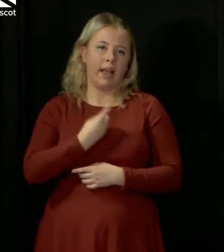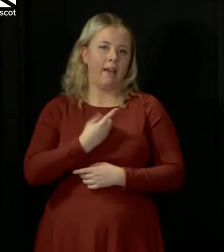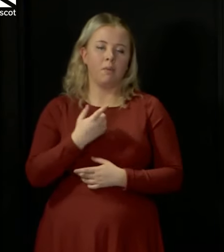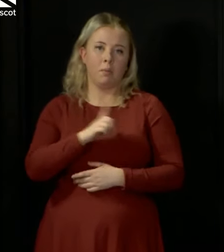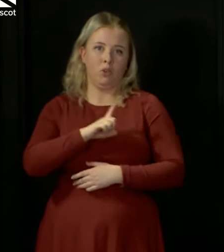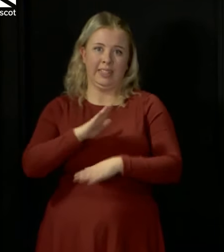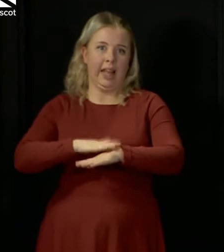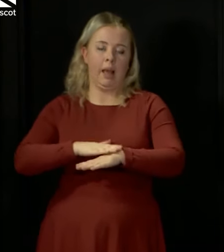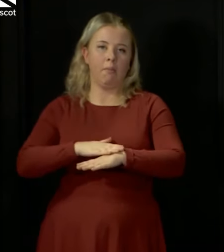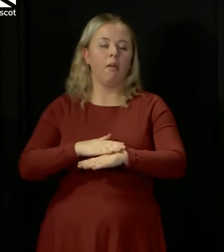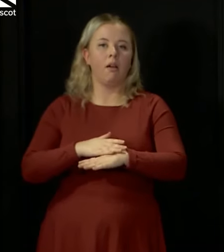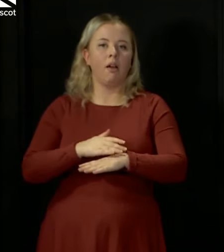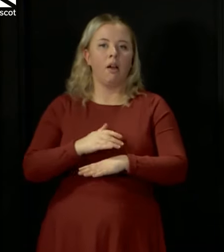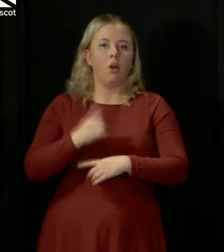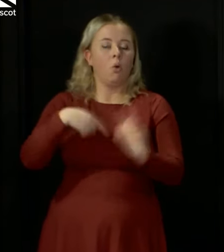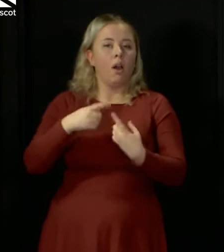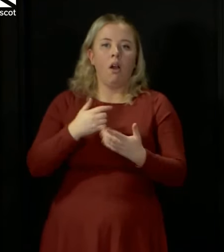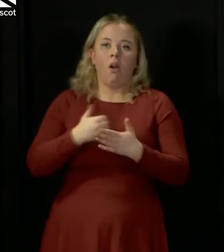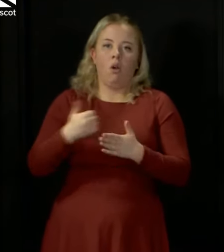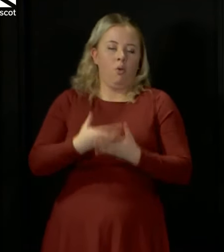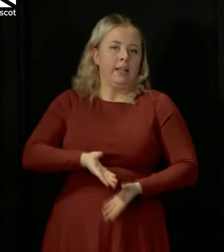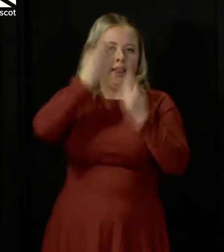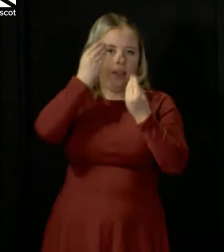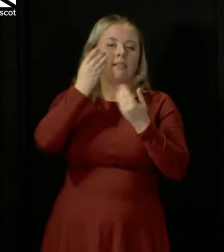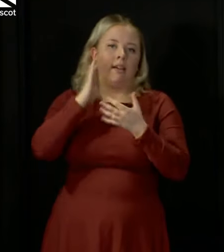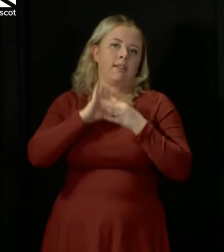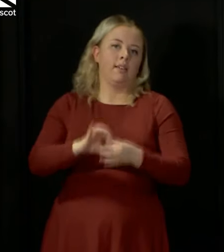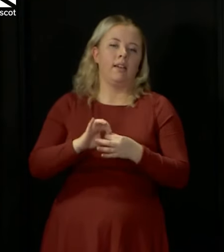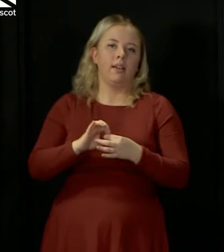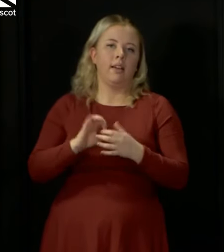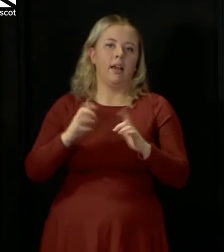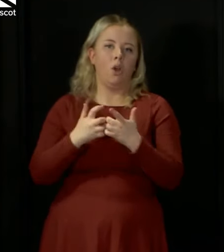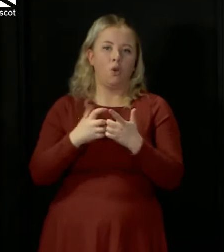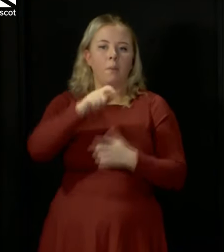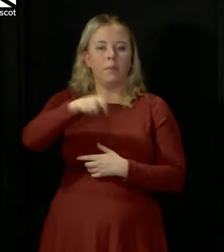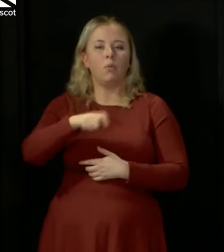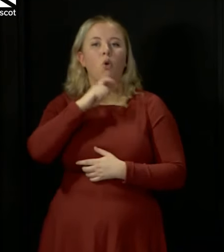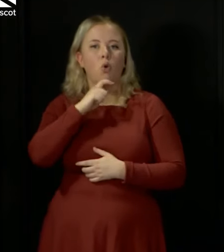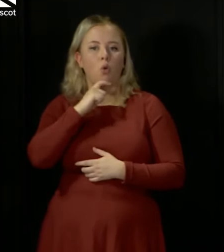today. We are all the time learning about how asymptomatic and pre-symptomatic people